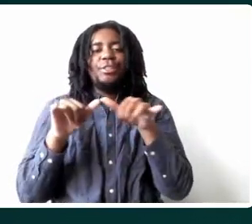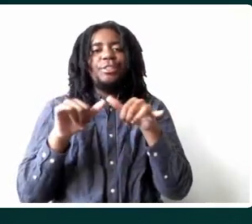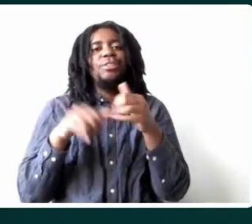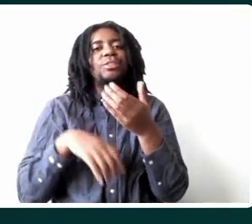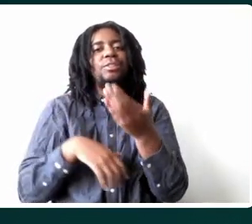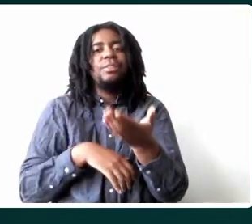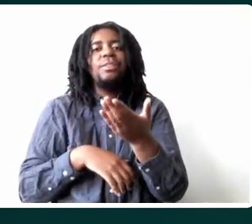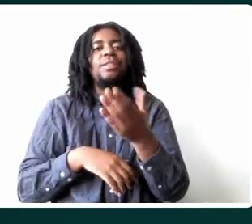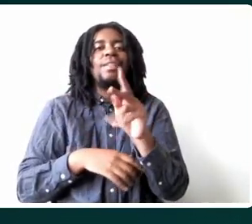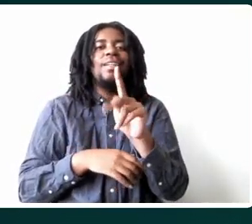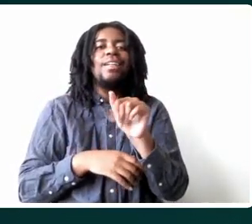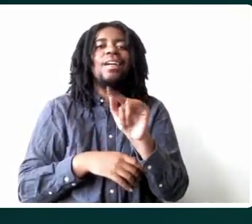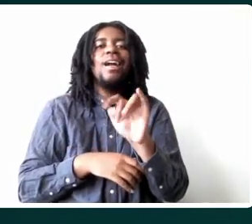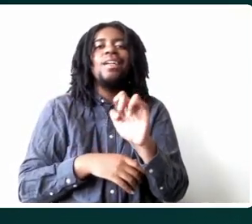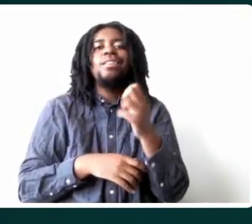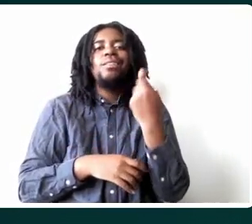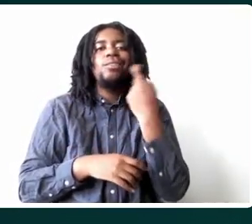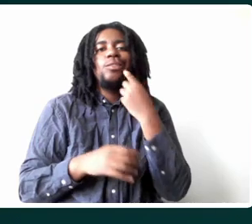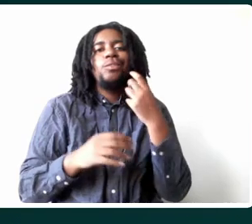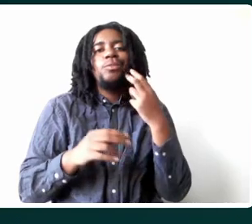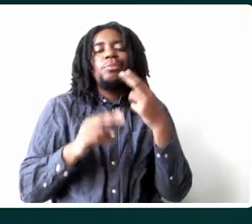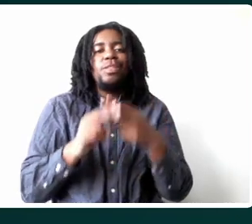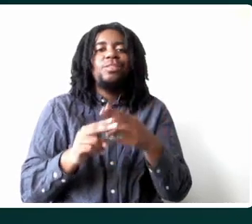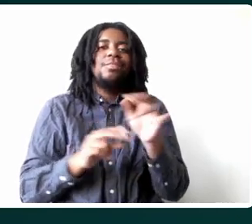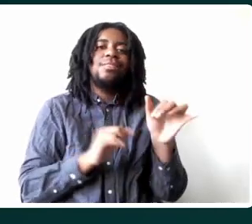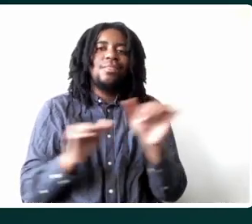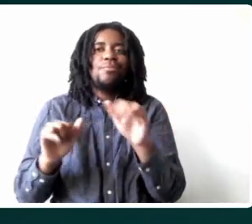of what all the teachers did is that, you know, again, this wasn't a project that